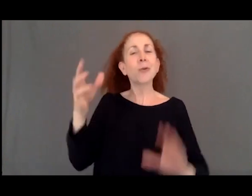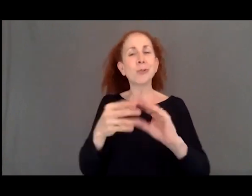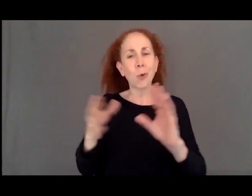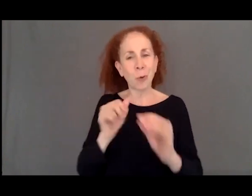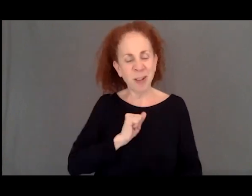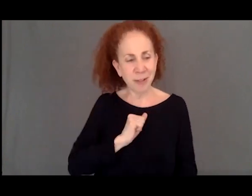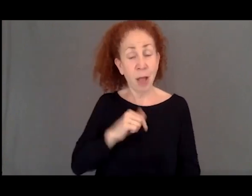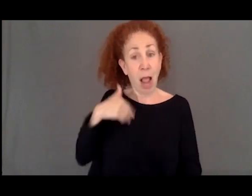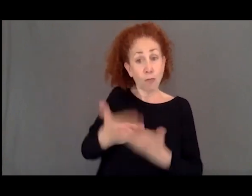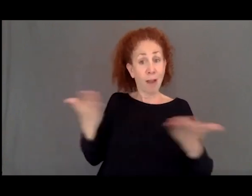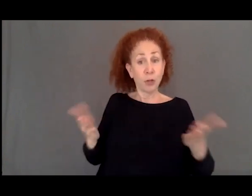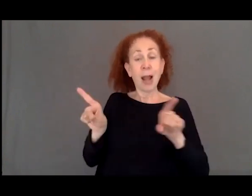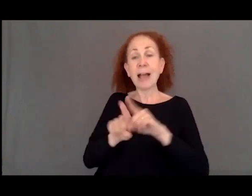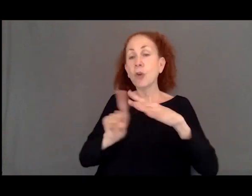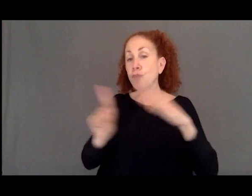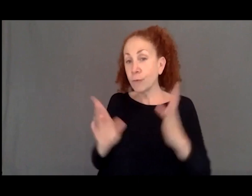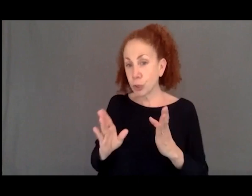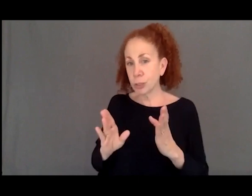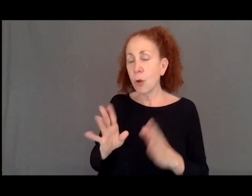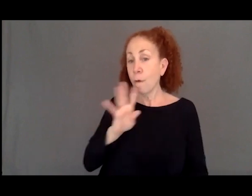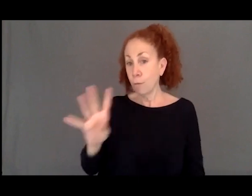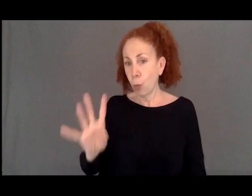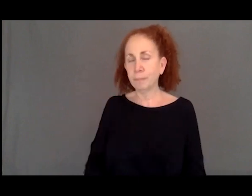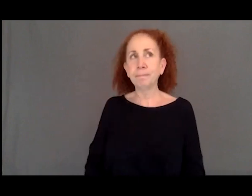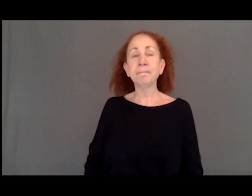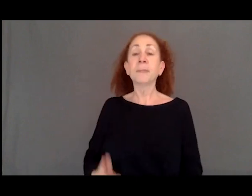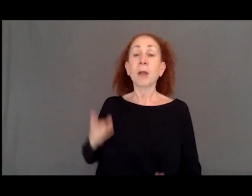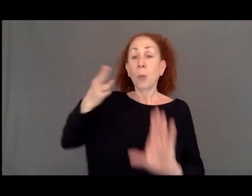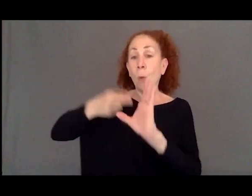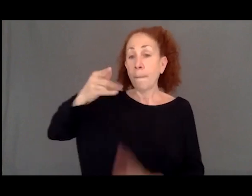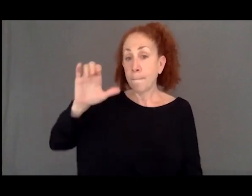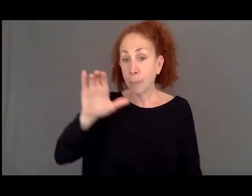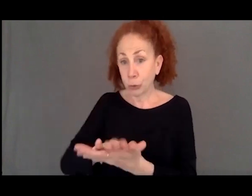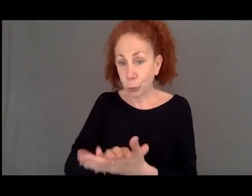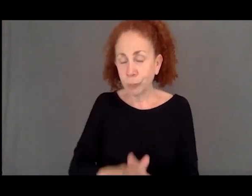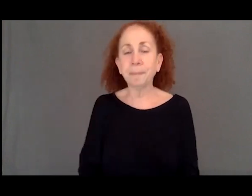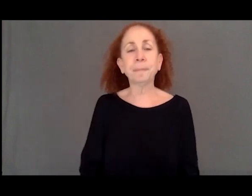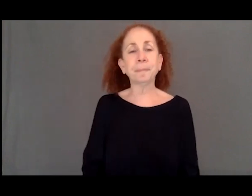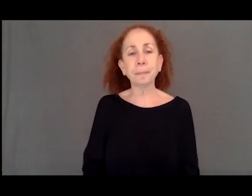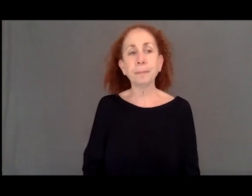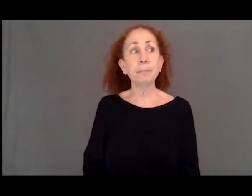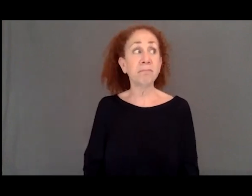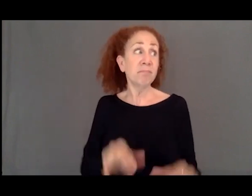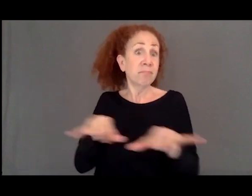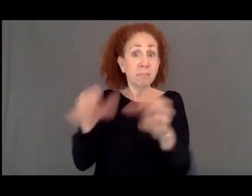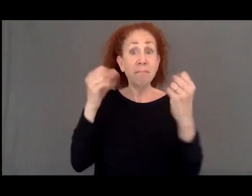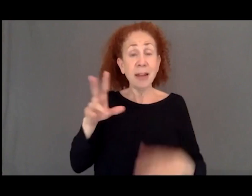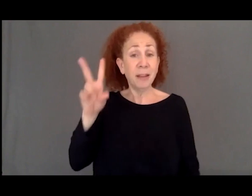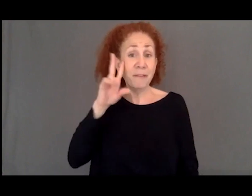I came as a refugee to the United States when I was four, and I went to a public school initially with a lot of Vietnamese students--